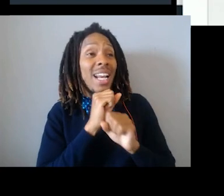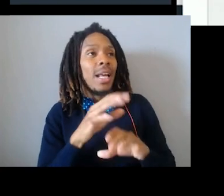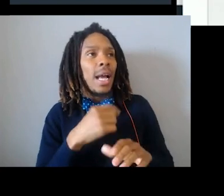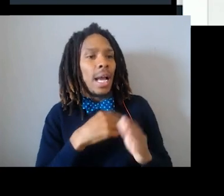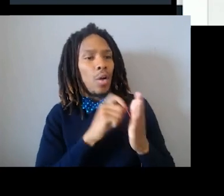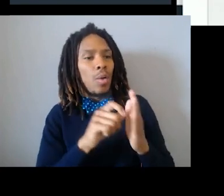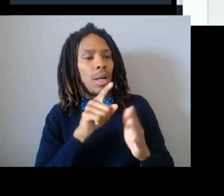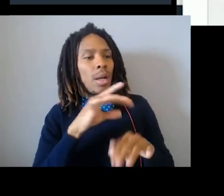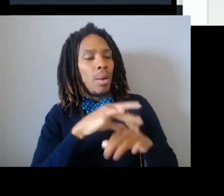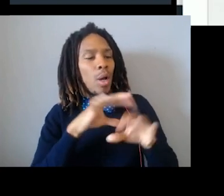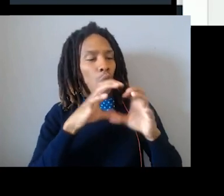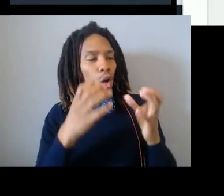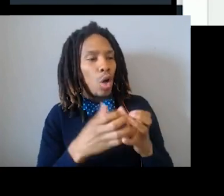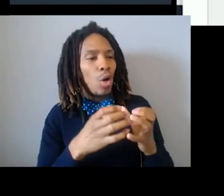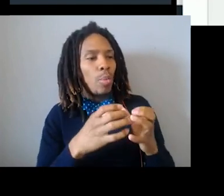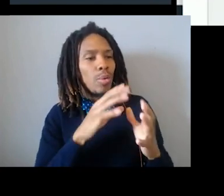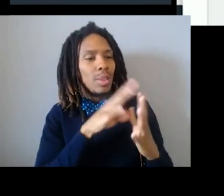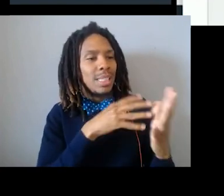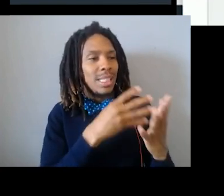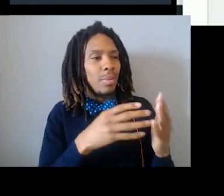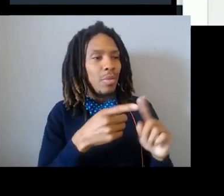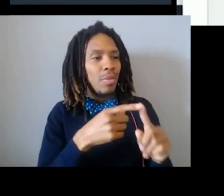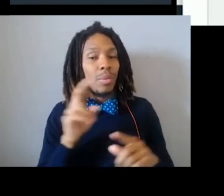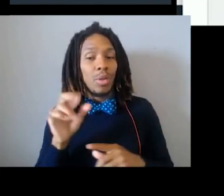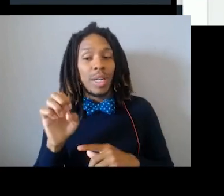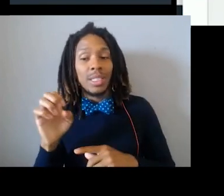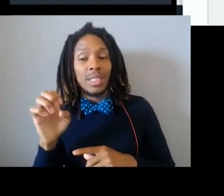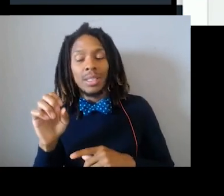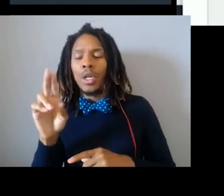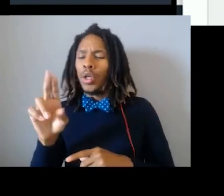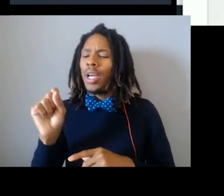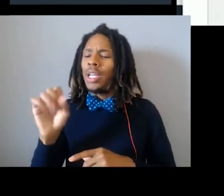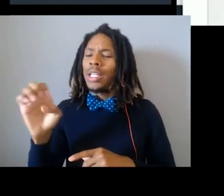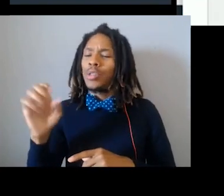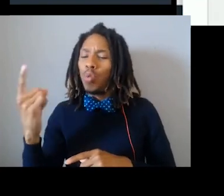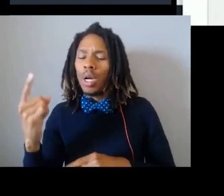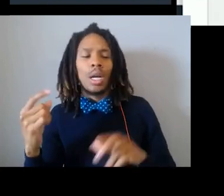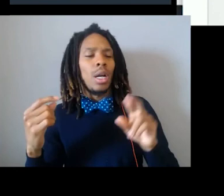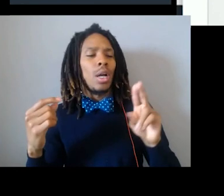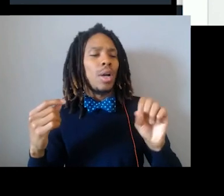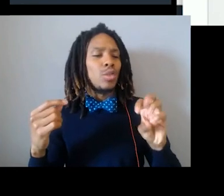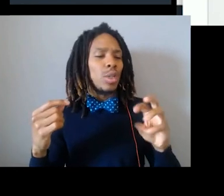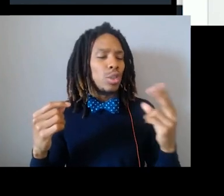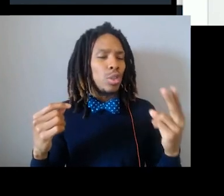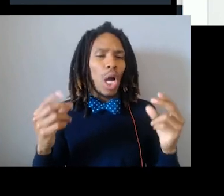from either US-East-1 or US-West-2 automatically, because EventBridge was able to detect that,